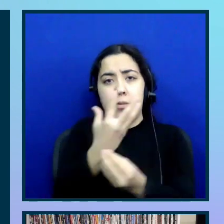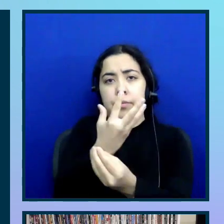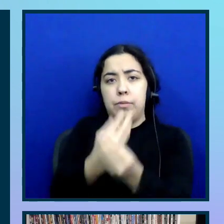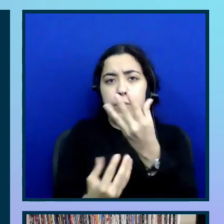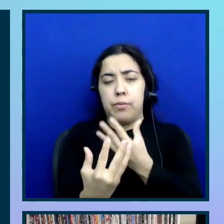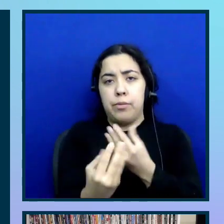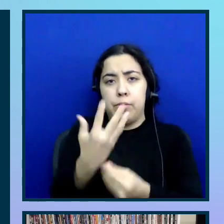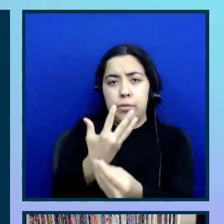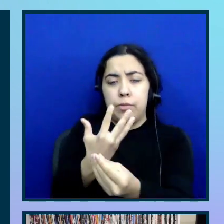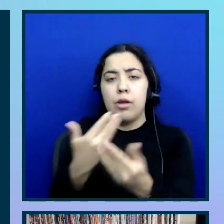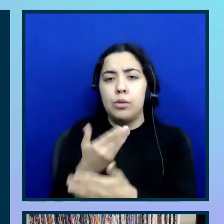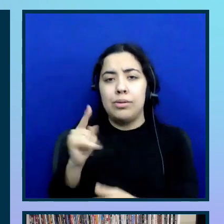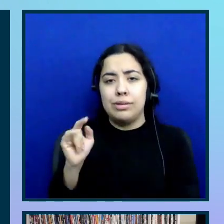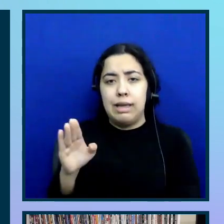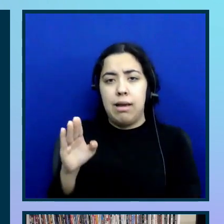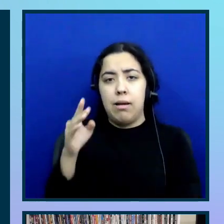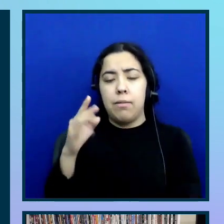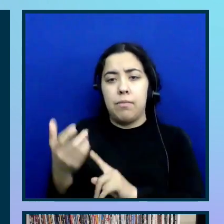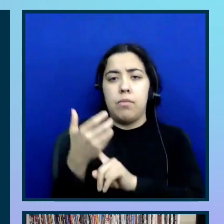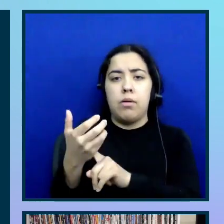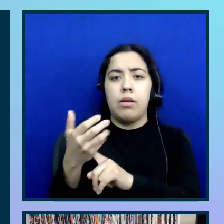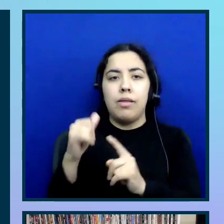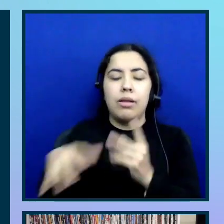on behalf of the user would cause extra work for our users to try